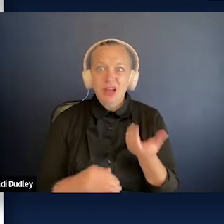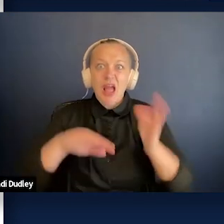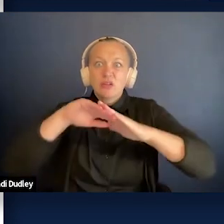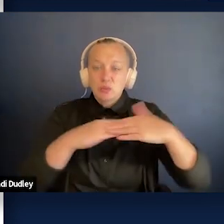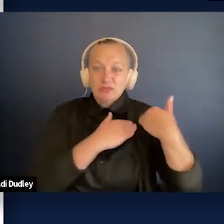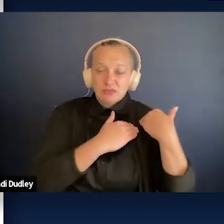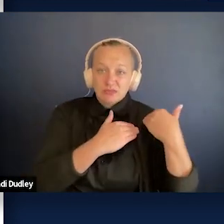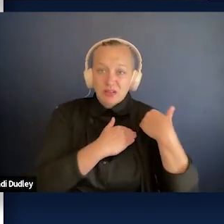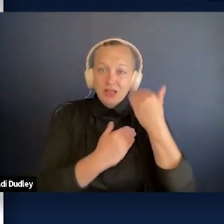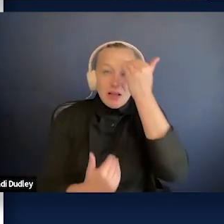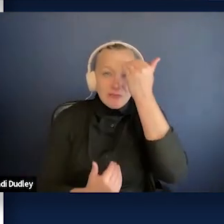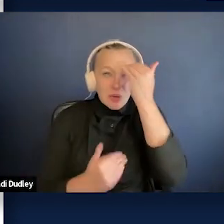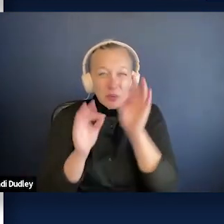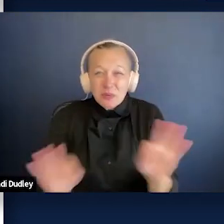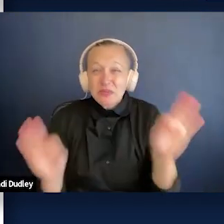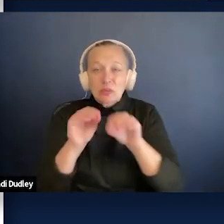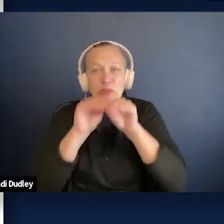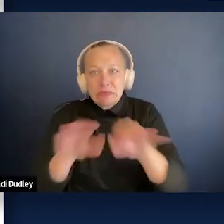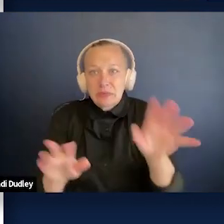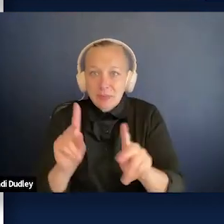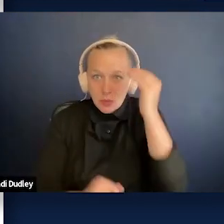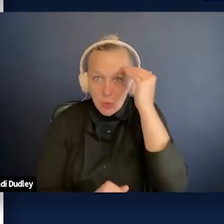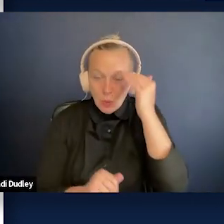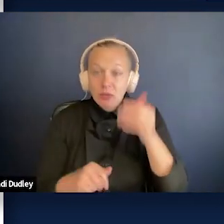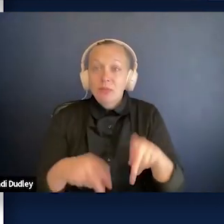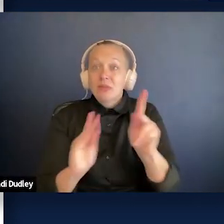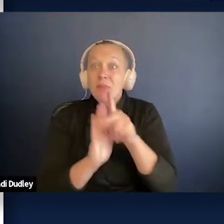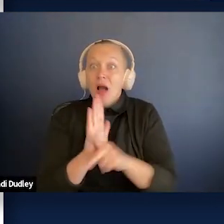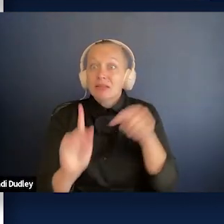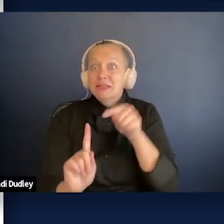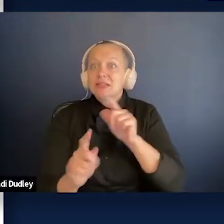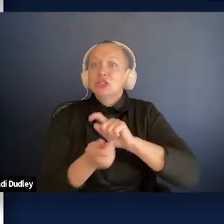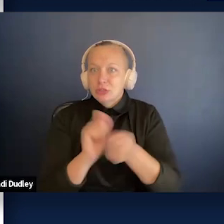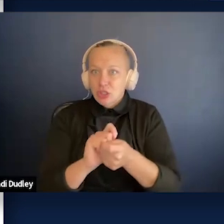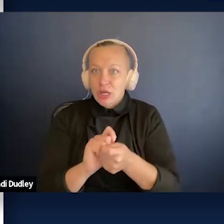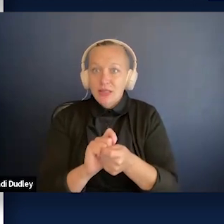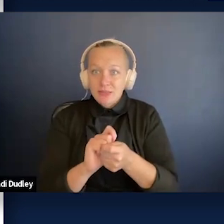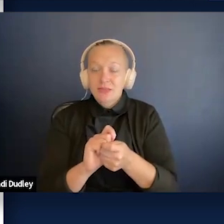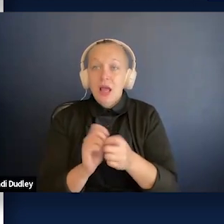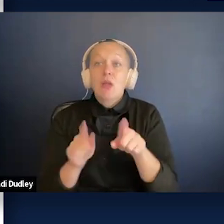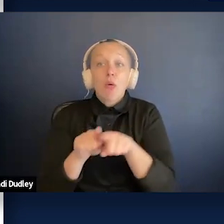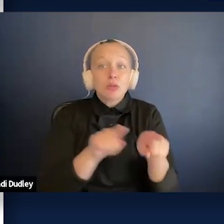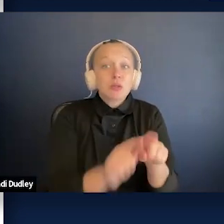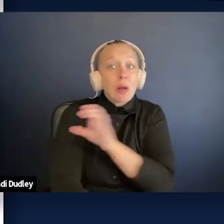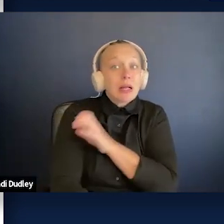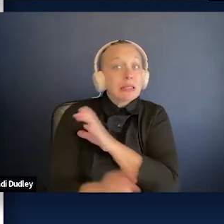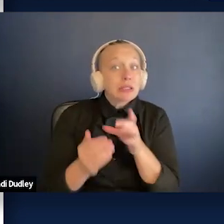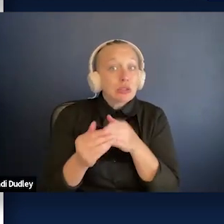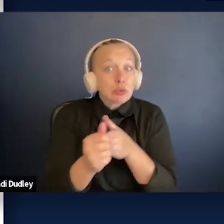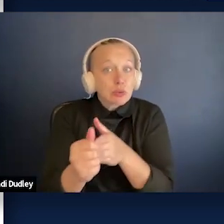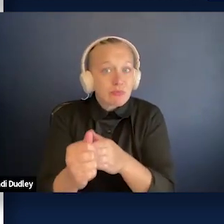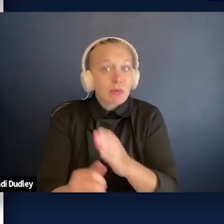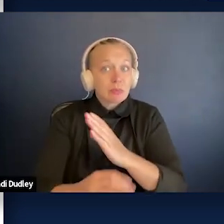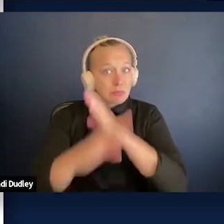and clinical-driven prevention strategies, such as CP-specific revisions. to the pneumococcal vaccination guidelines.